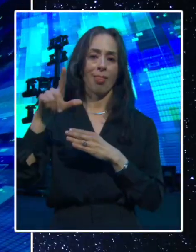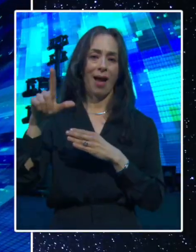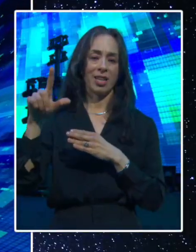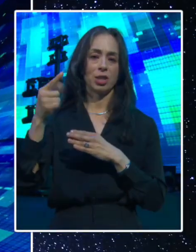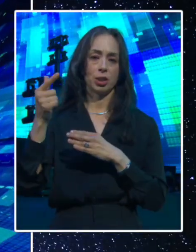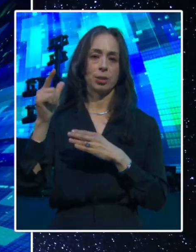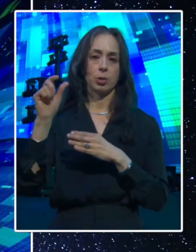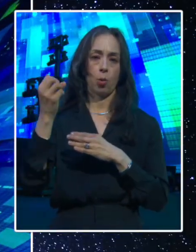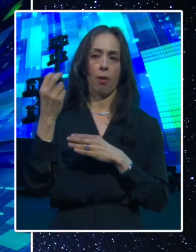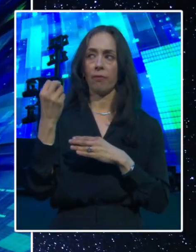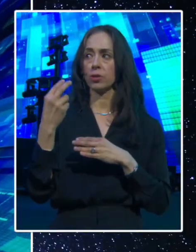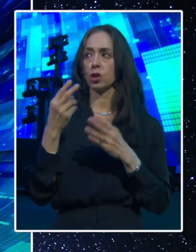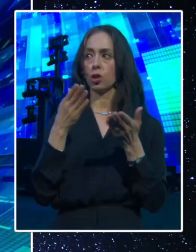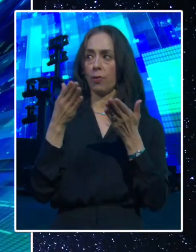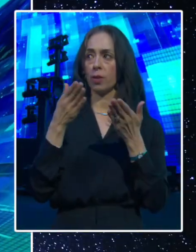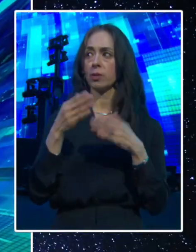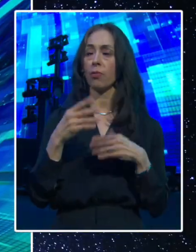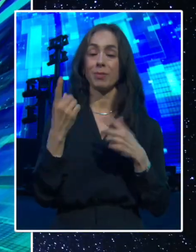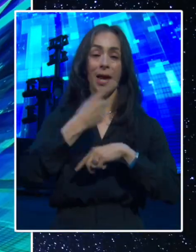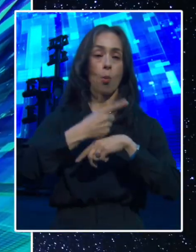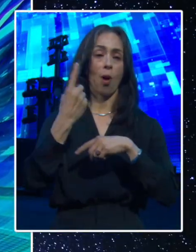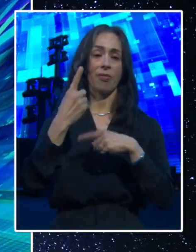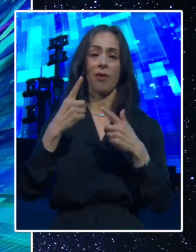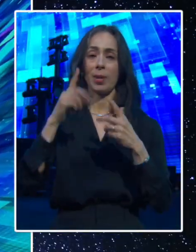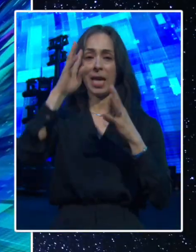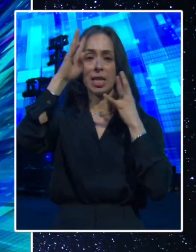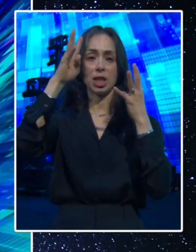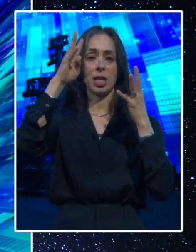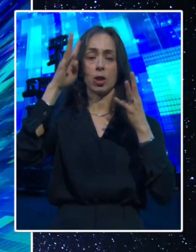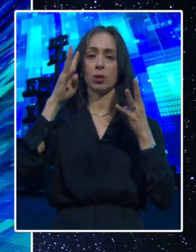From day one, they have been engineered to adopt the latest technologies,